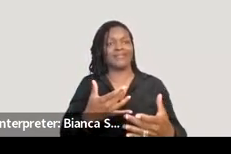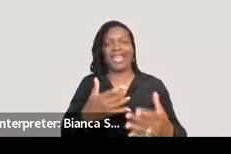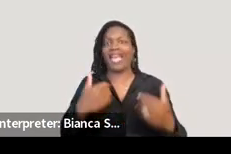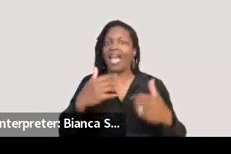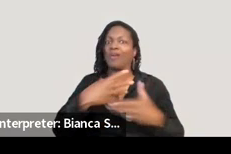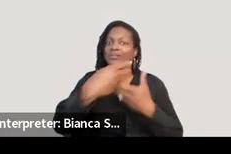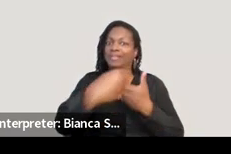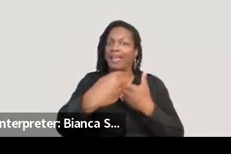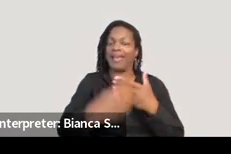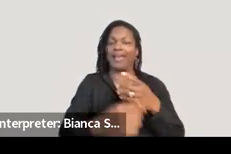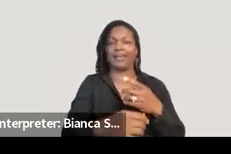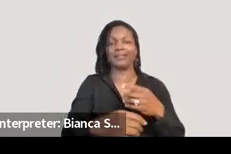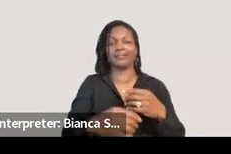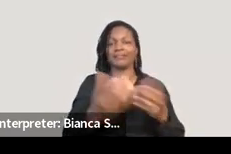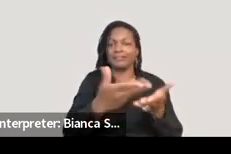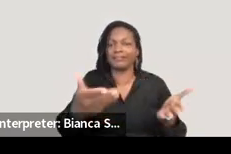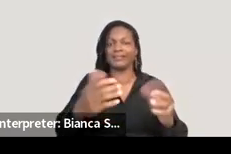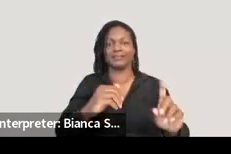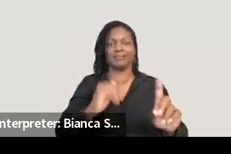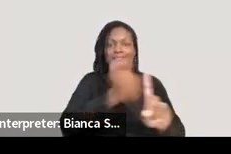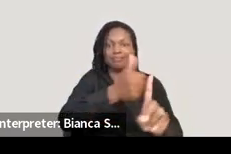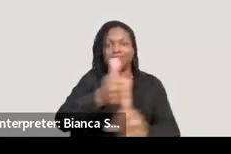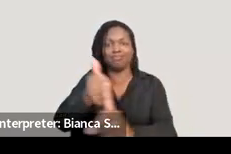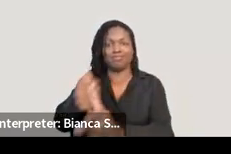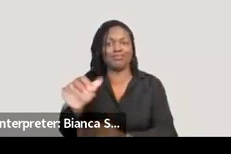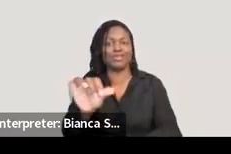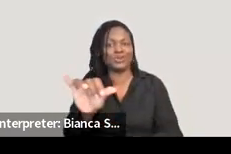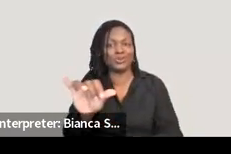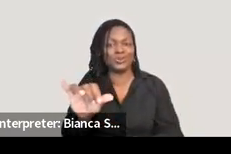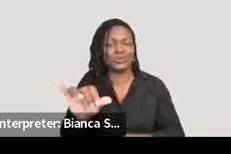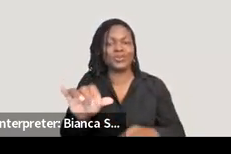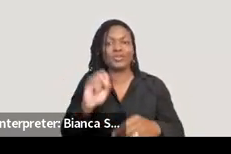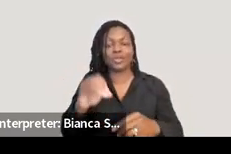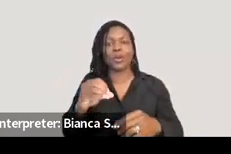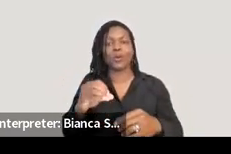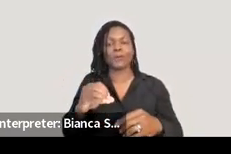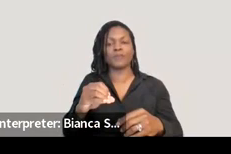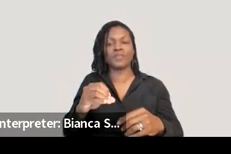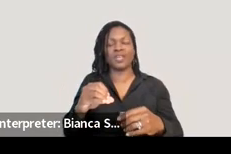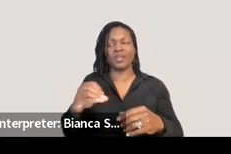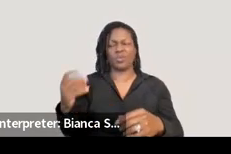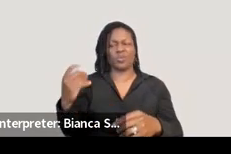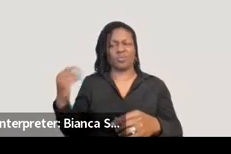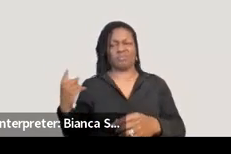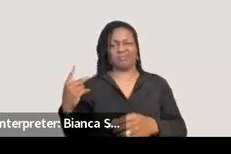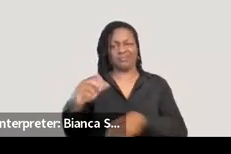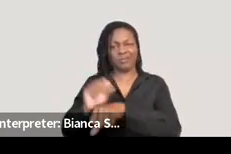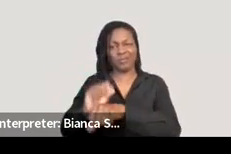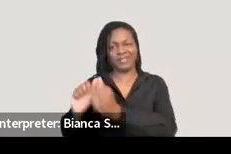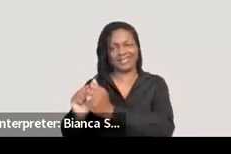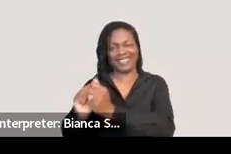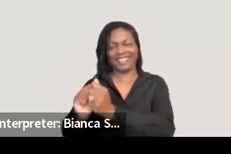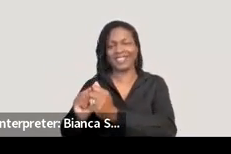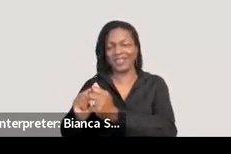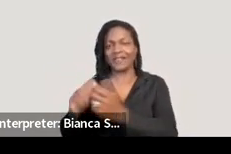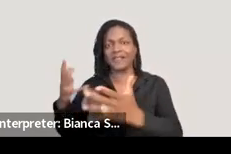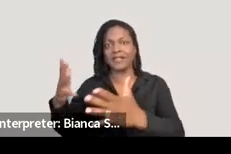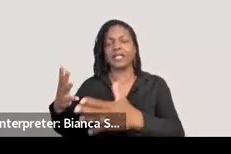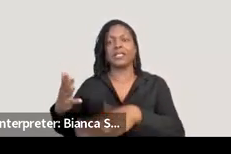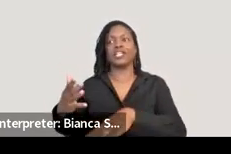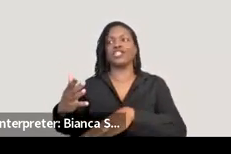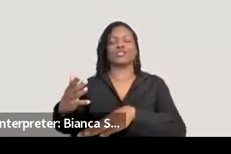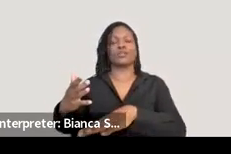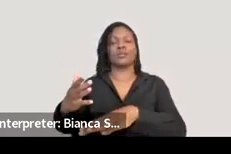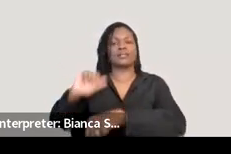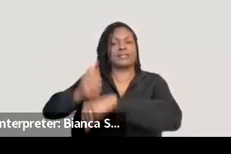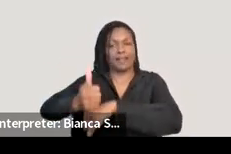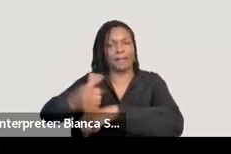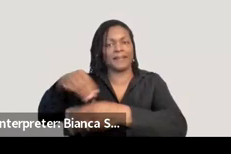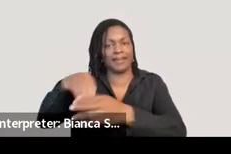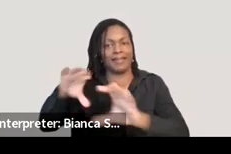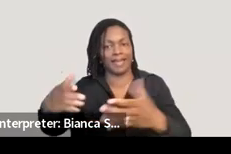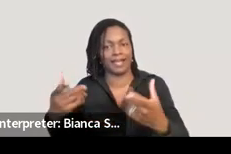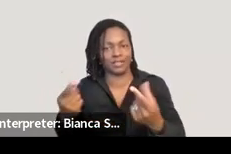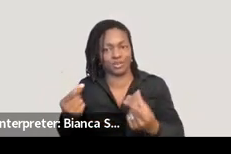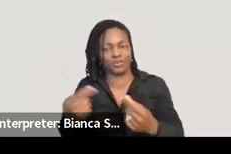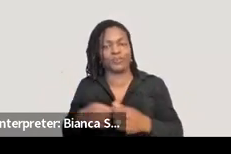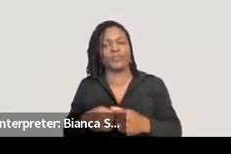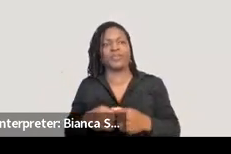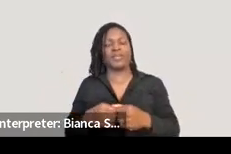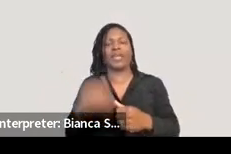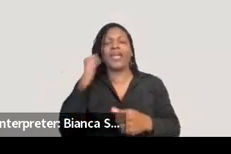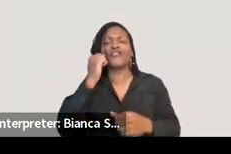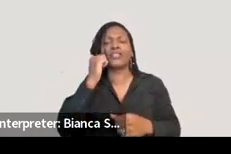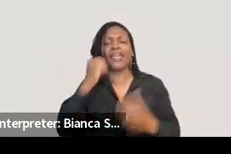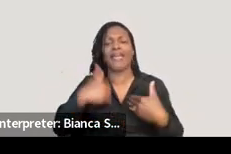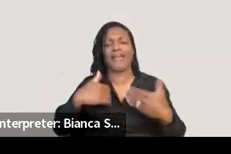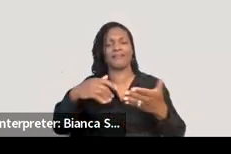They have every morning. Or whenever her students come in, they have a quick check in really short journal entry and How that started was she had once submitted the classroom where She said Sheila, I just don't know what to do anymore.